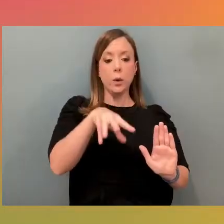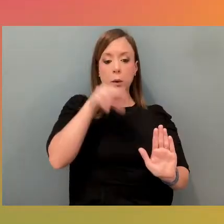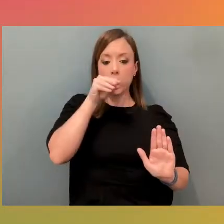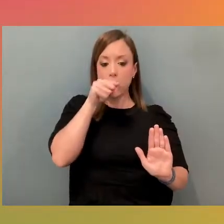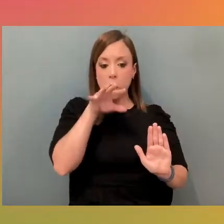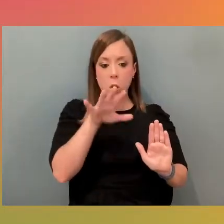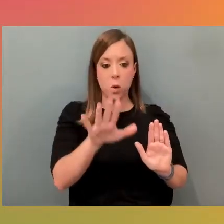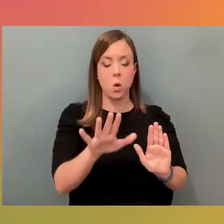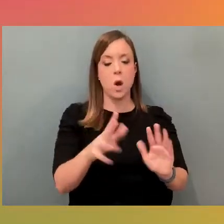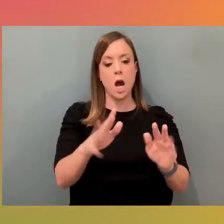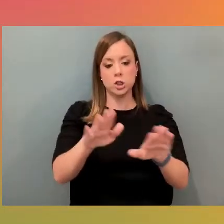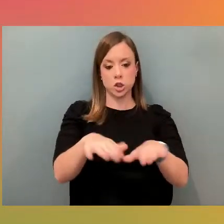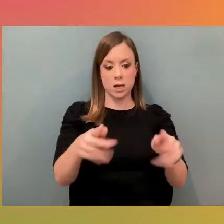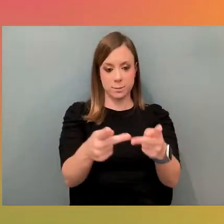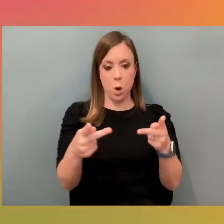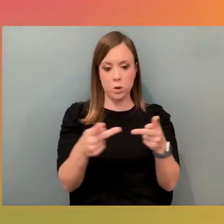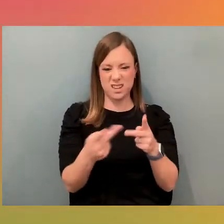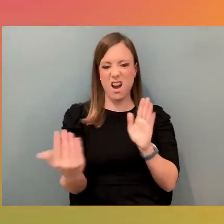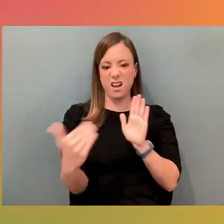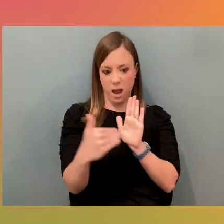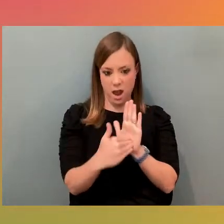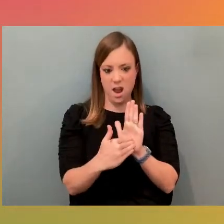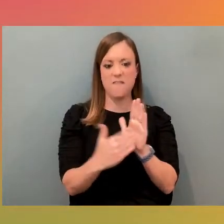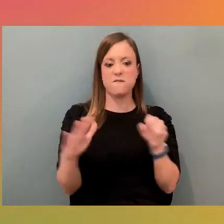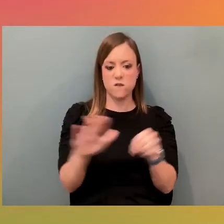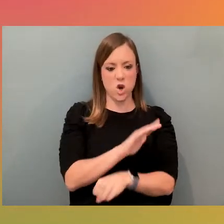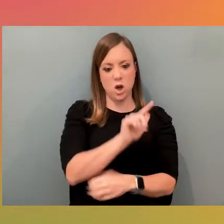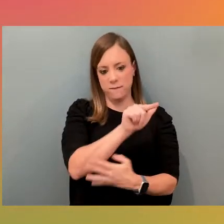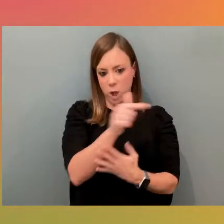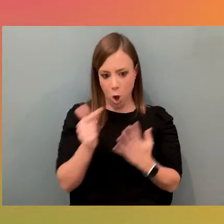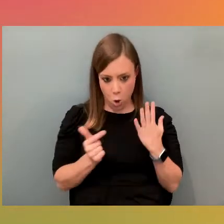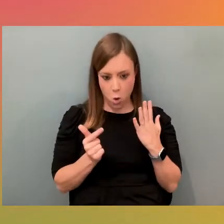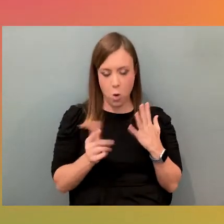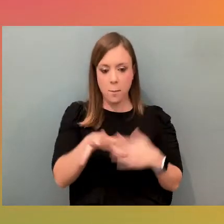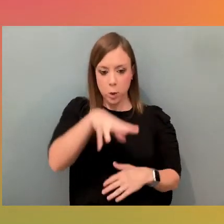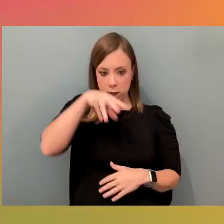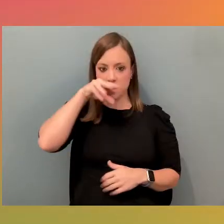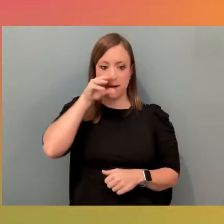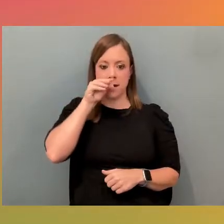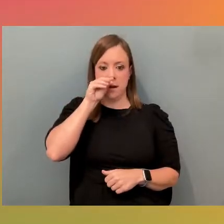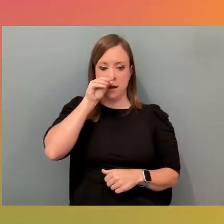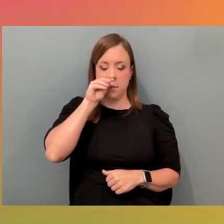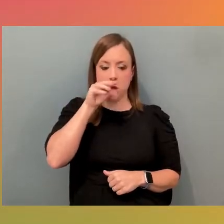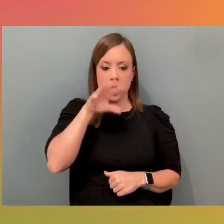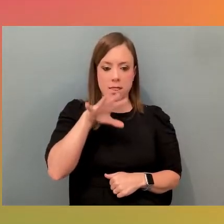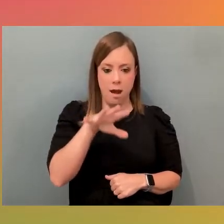AND EXHALE SEND YOURSELF BACK INTO A CHILD'S POSE.